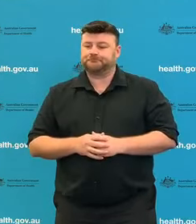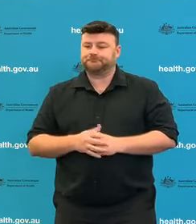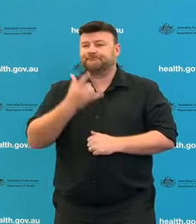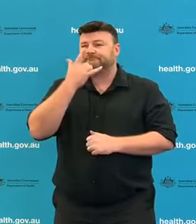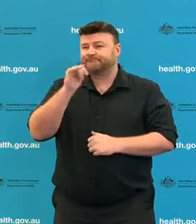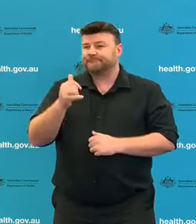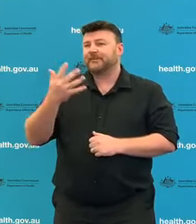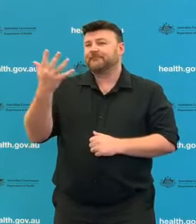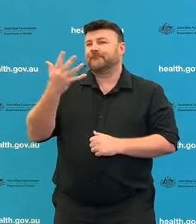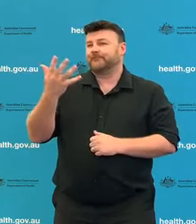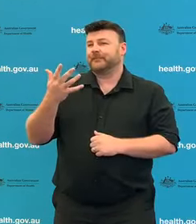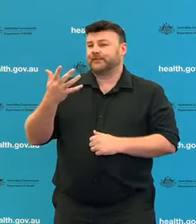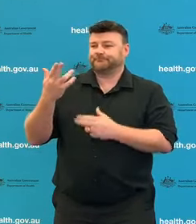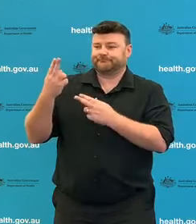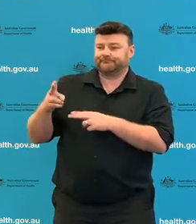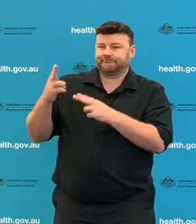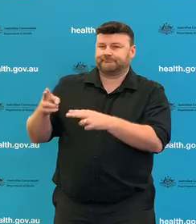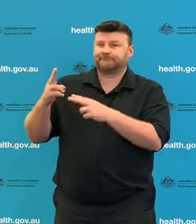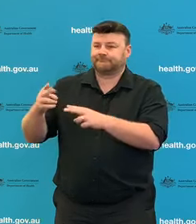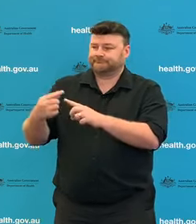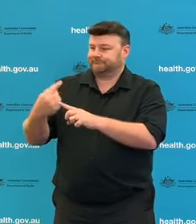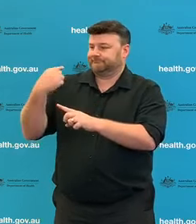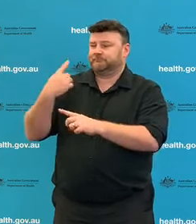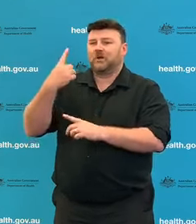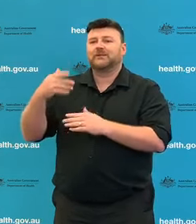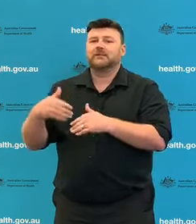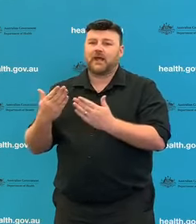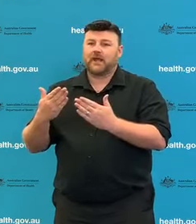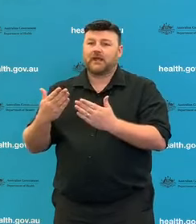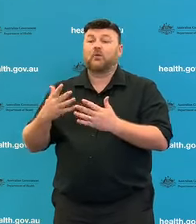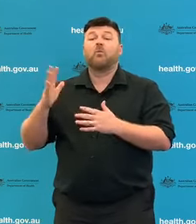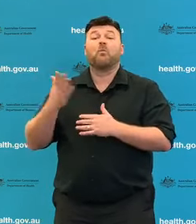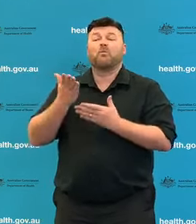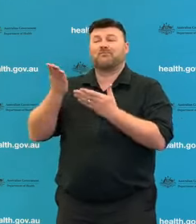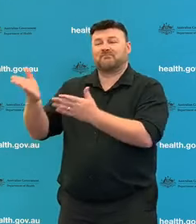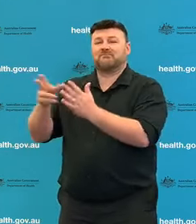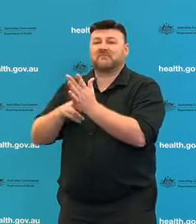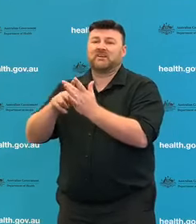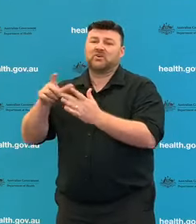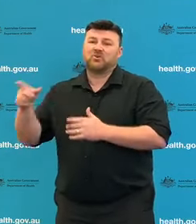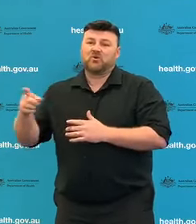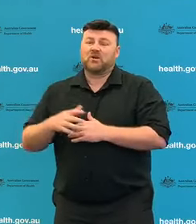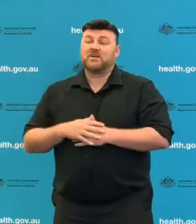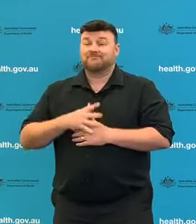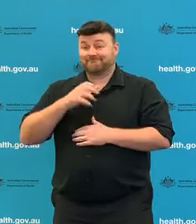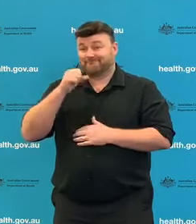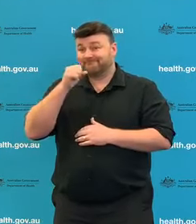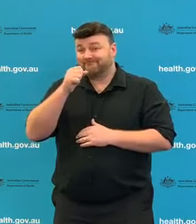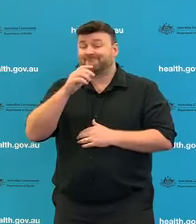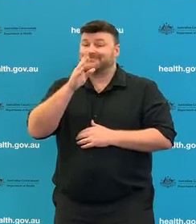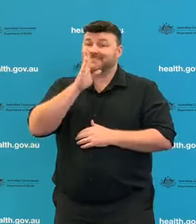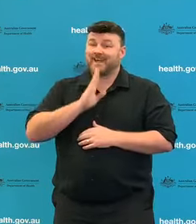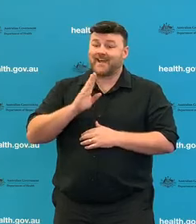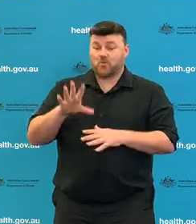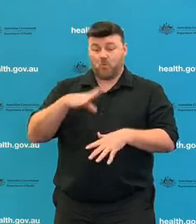reported in the last 24 hours, all of those in Victoria and sadly that brings us to 678 deaths in